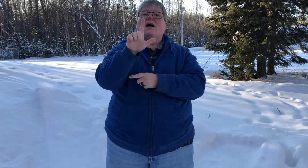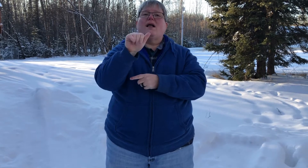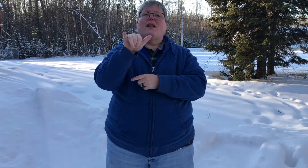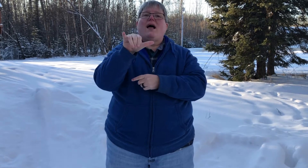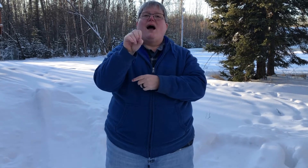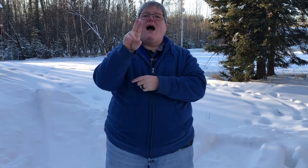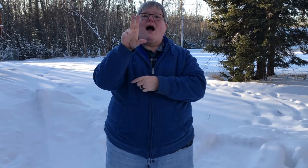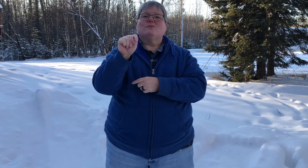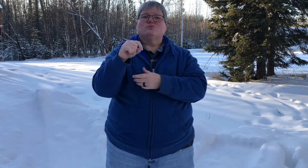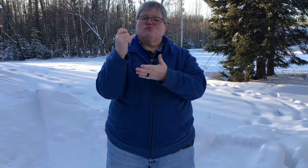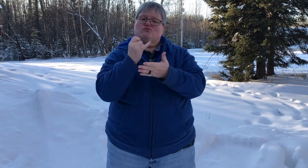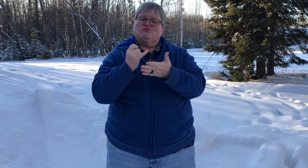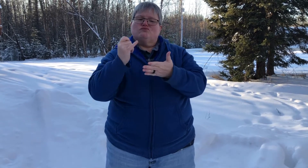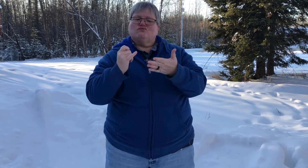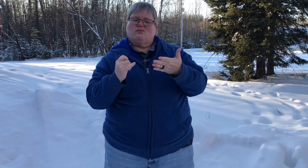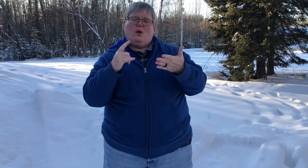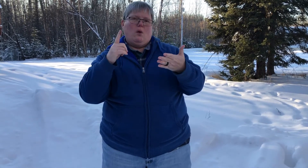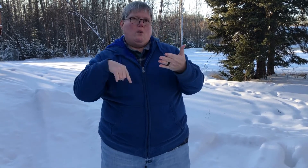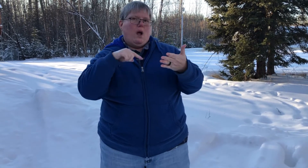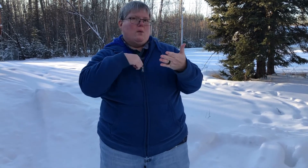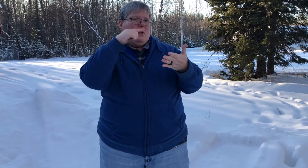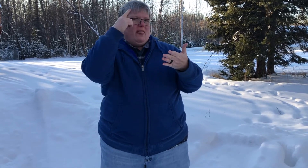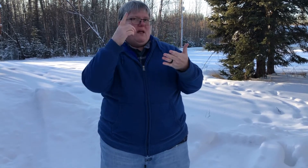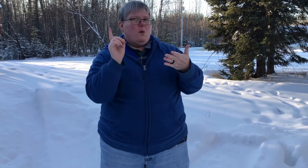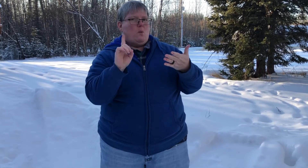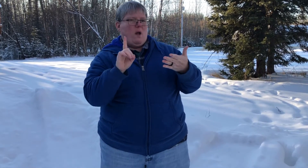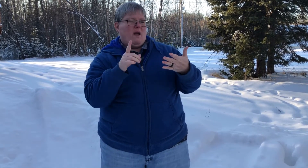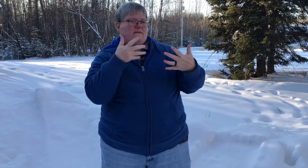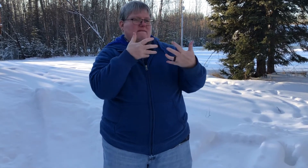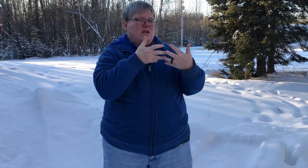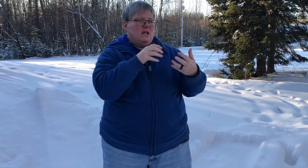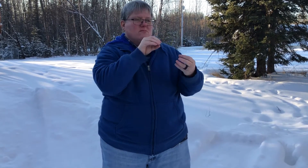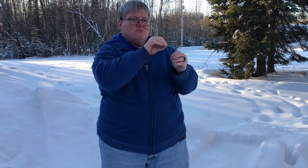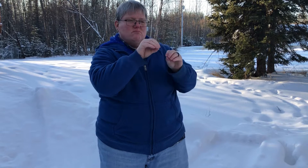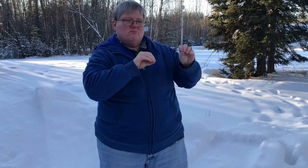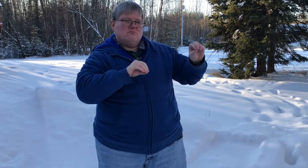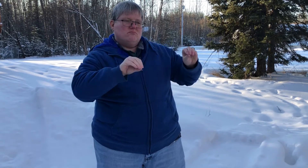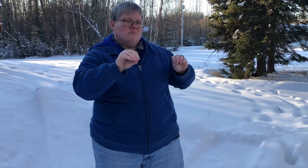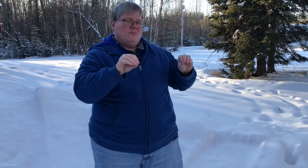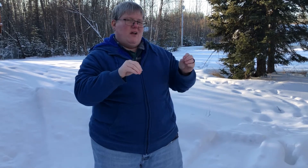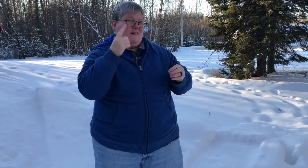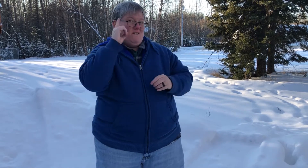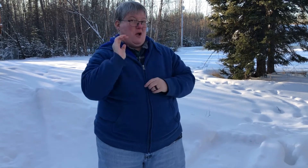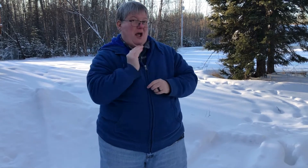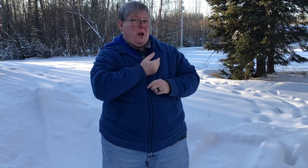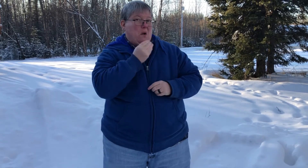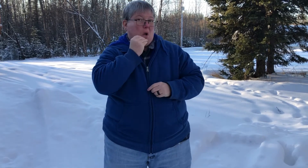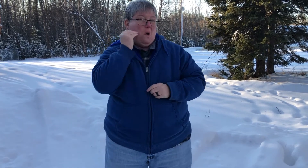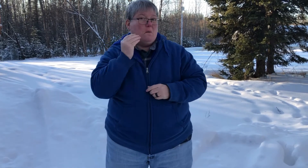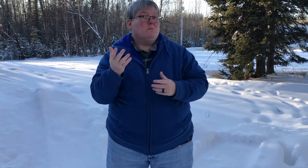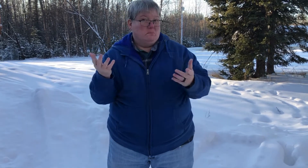Also, we're going to give you a couple layouts to see where the stuff might go. You know for our new home.